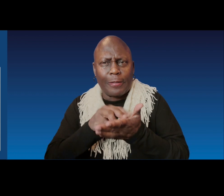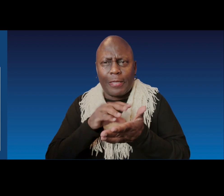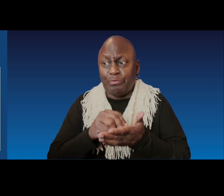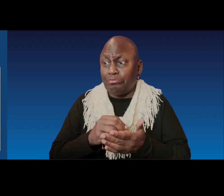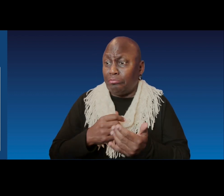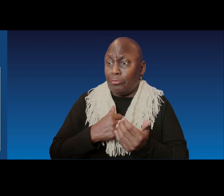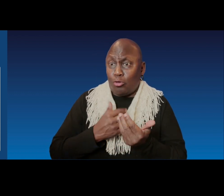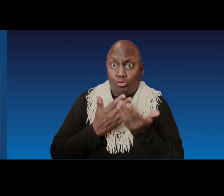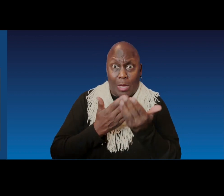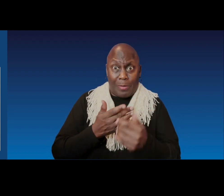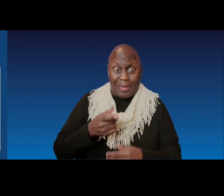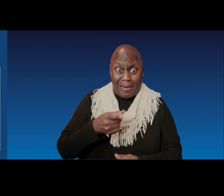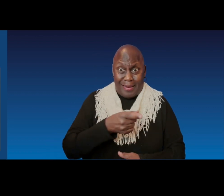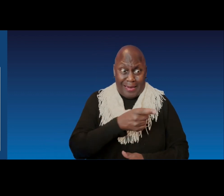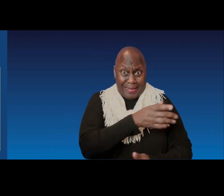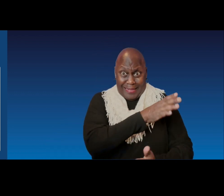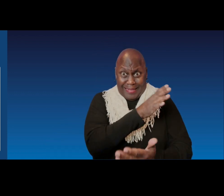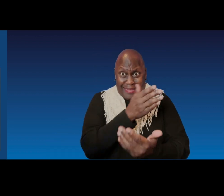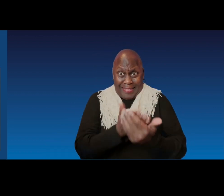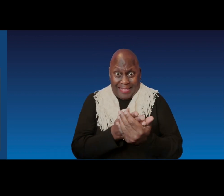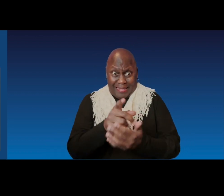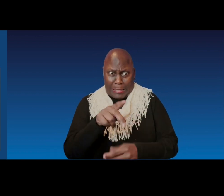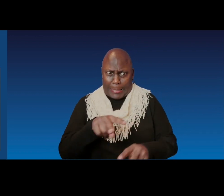But how do you help develop children's thinking and learning?